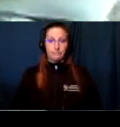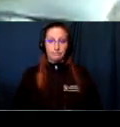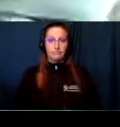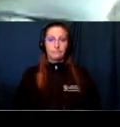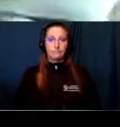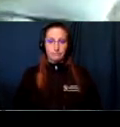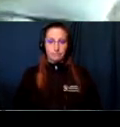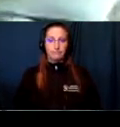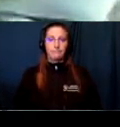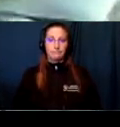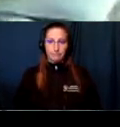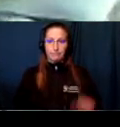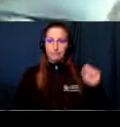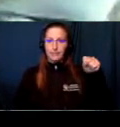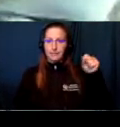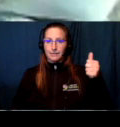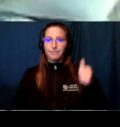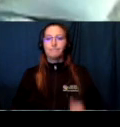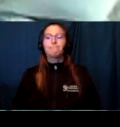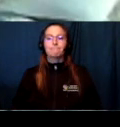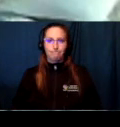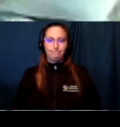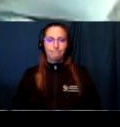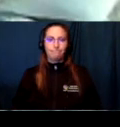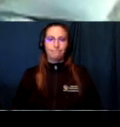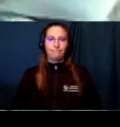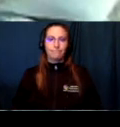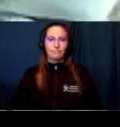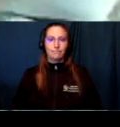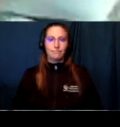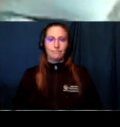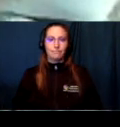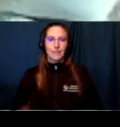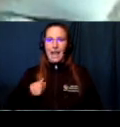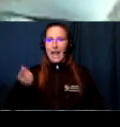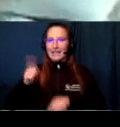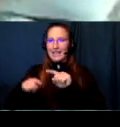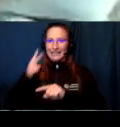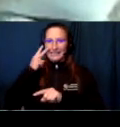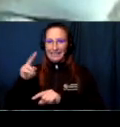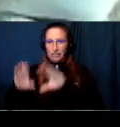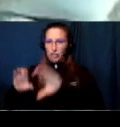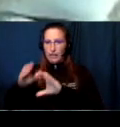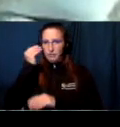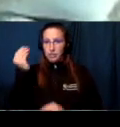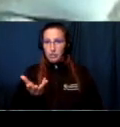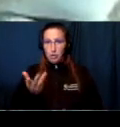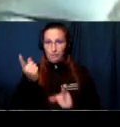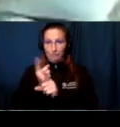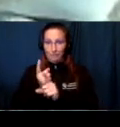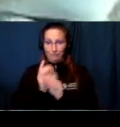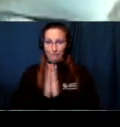Yes okay so now I can't see the chat box. Correct? I shouldn't be able to..